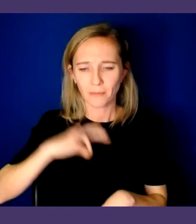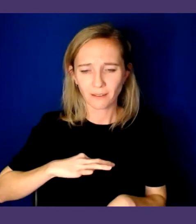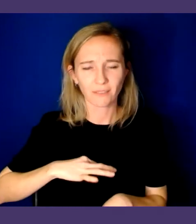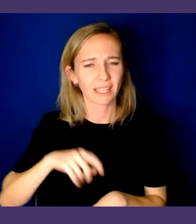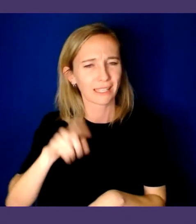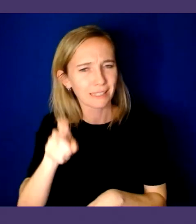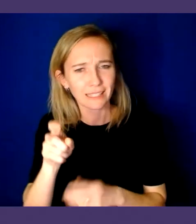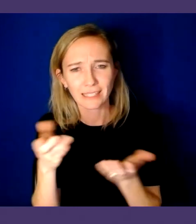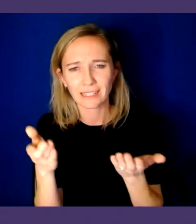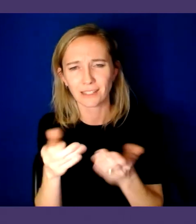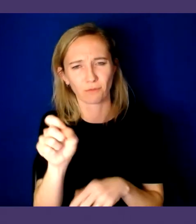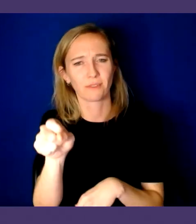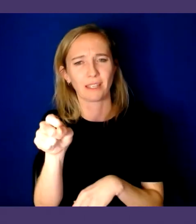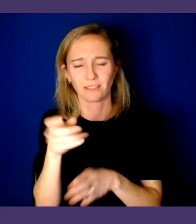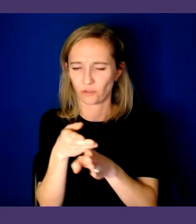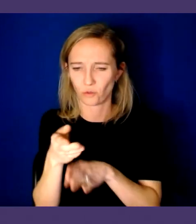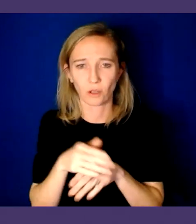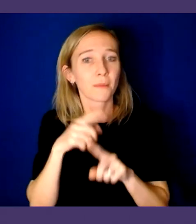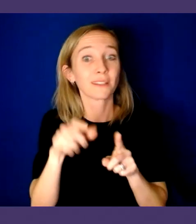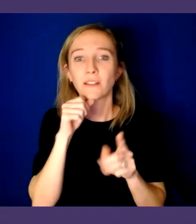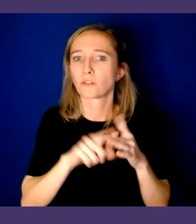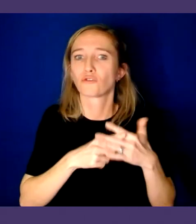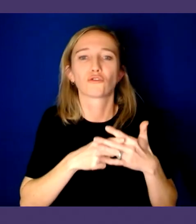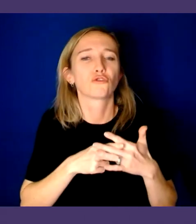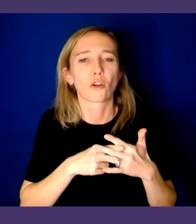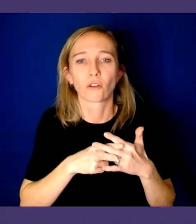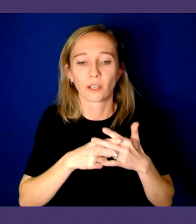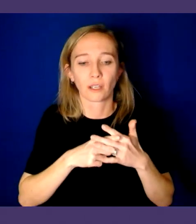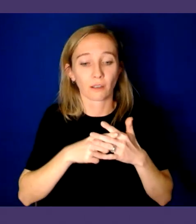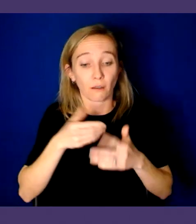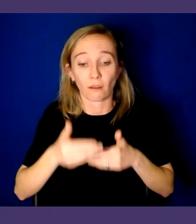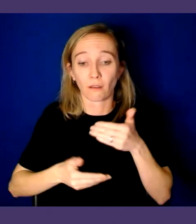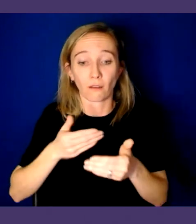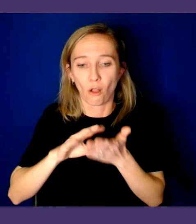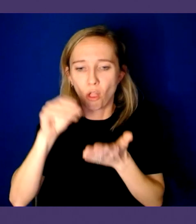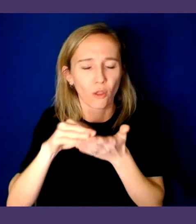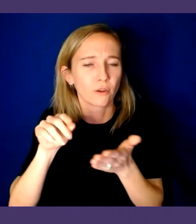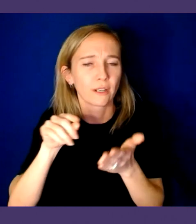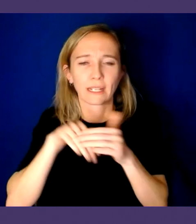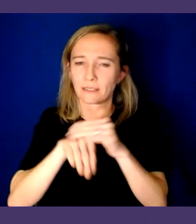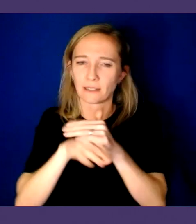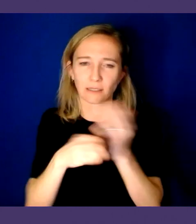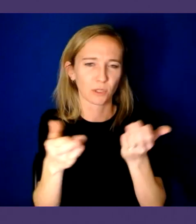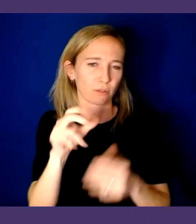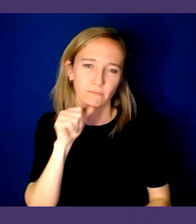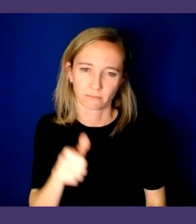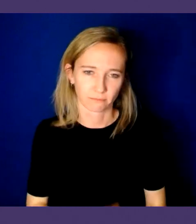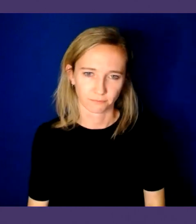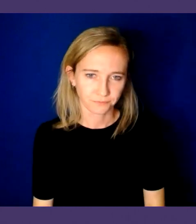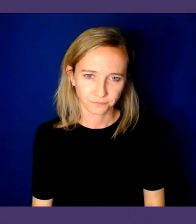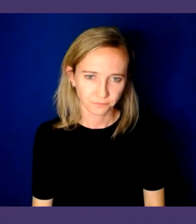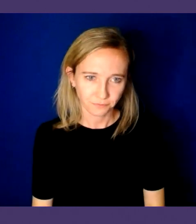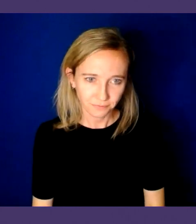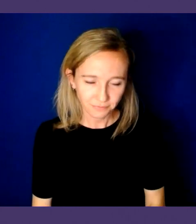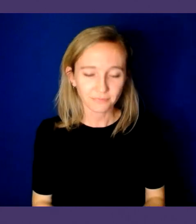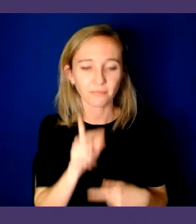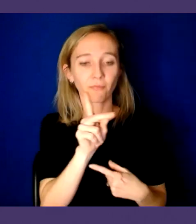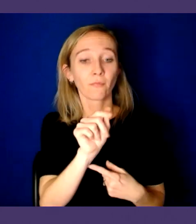but it is not the starting place for accessibility. We have as Kate and Sam mentioned, we have a wide range of